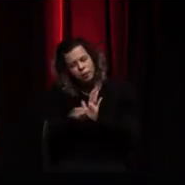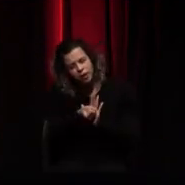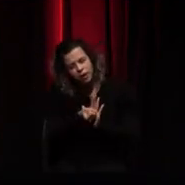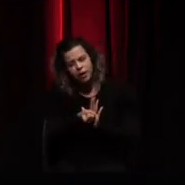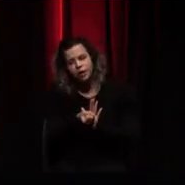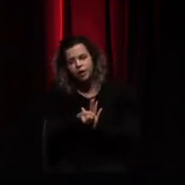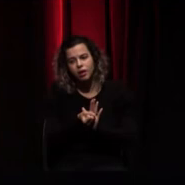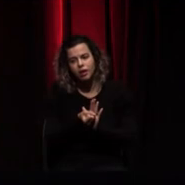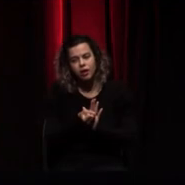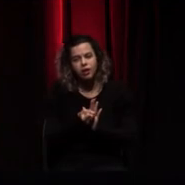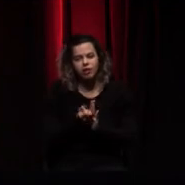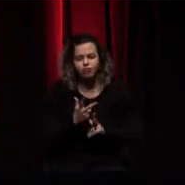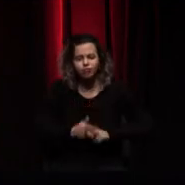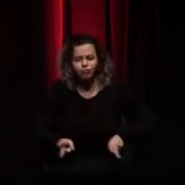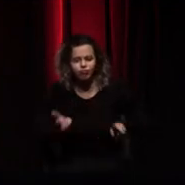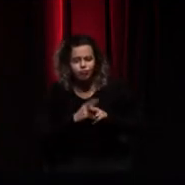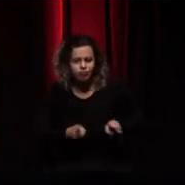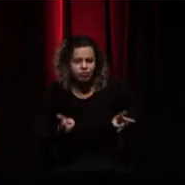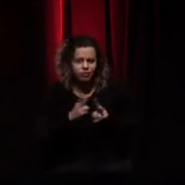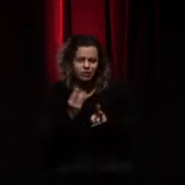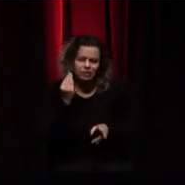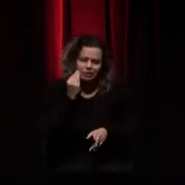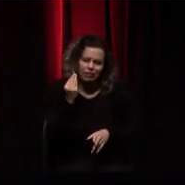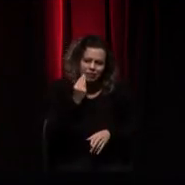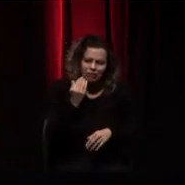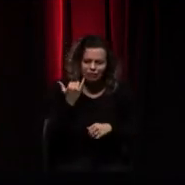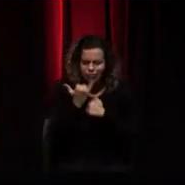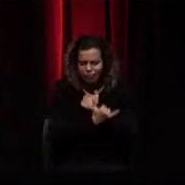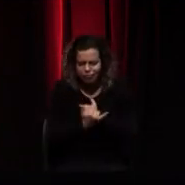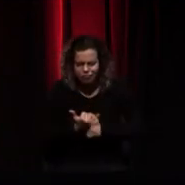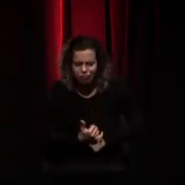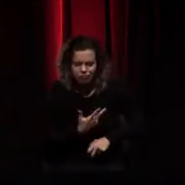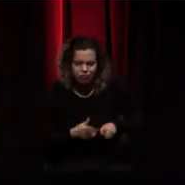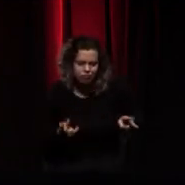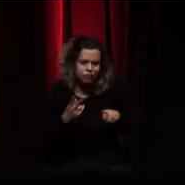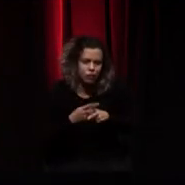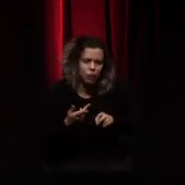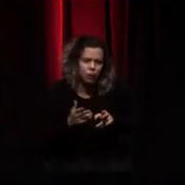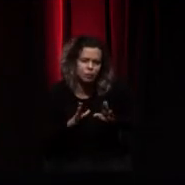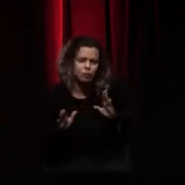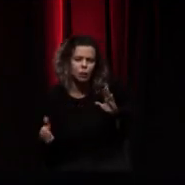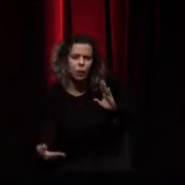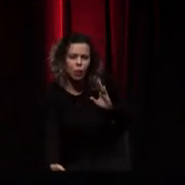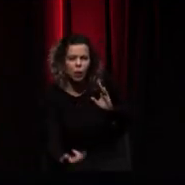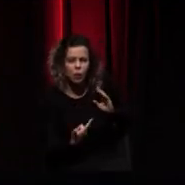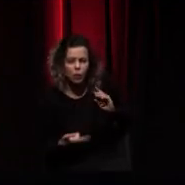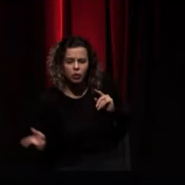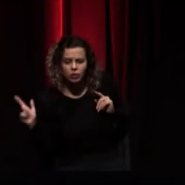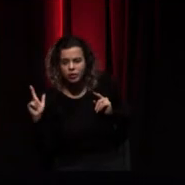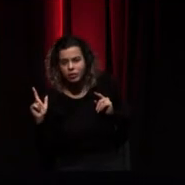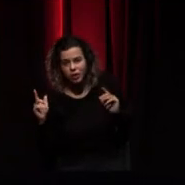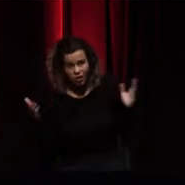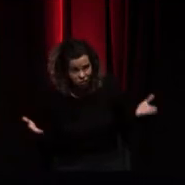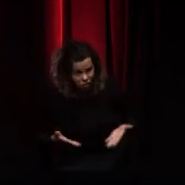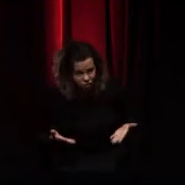to hide it and approach it differently... it doesn’t work anymore.